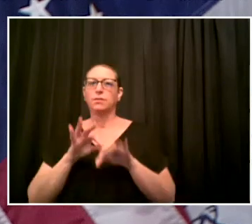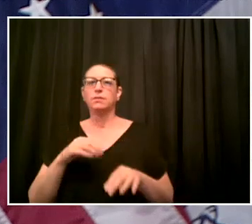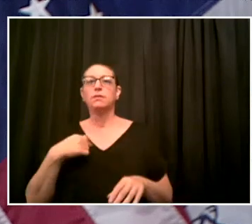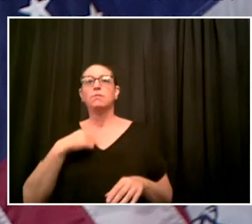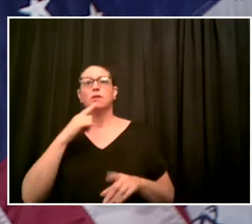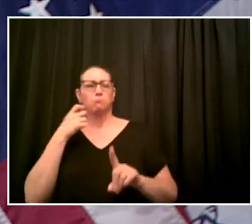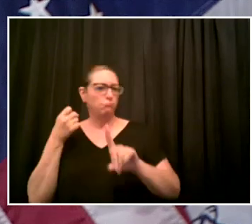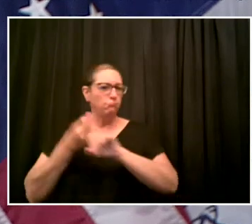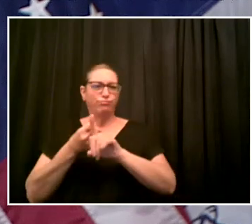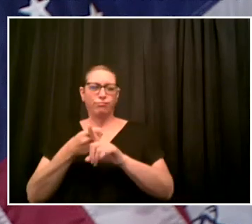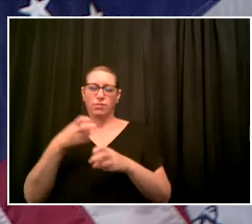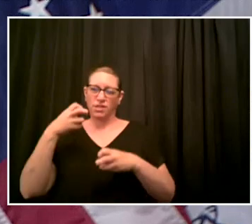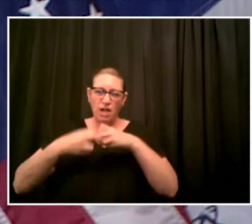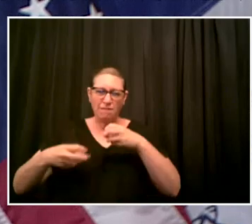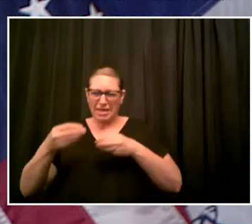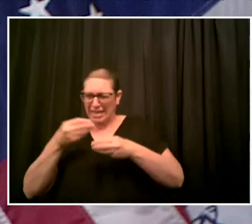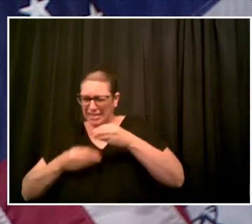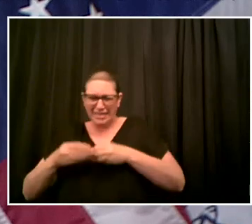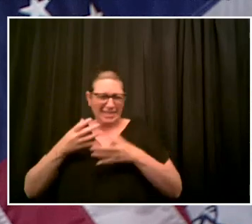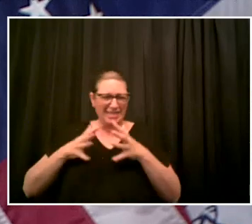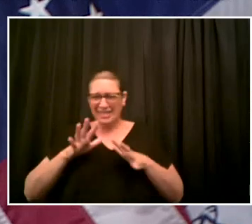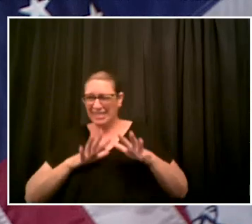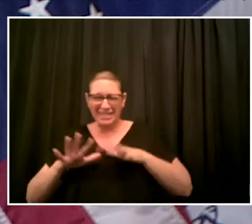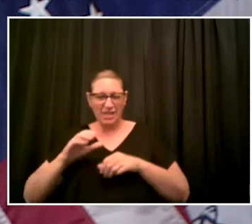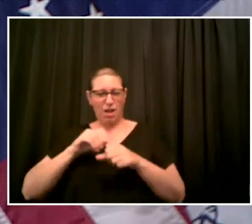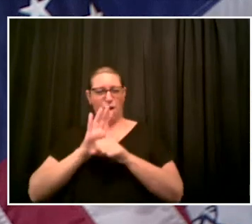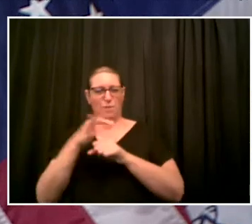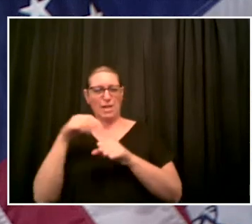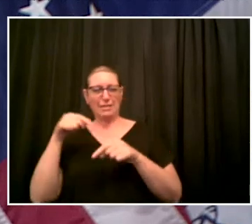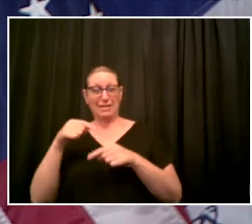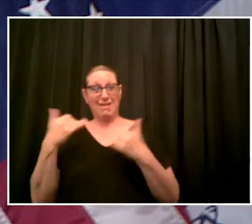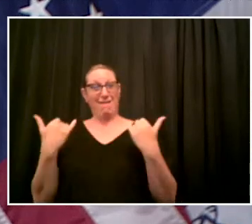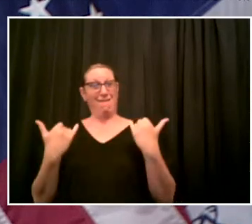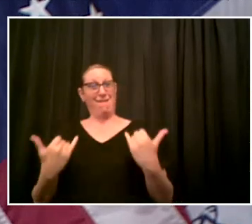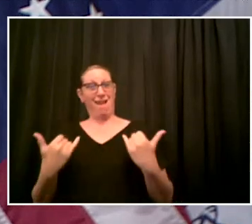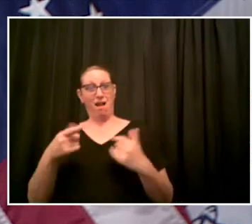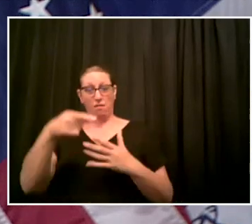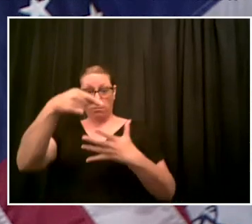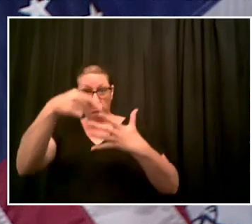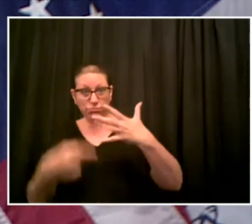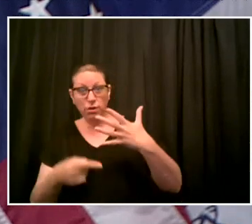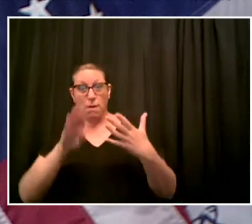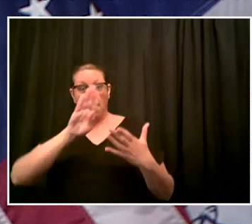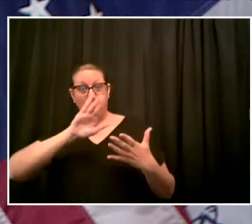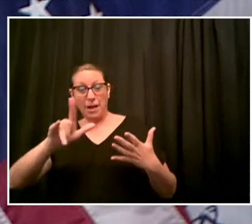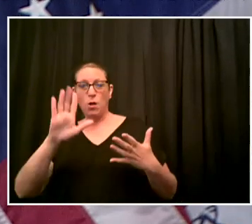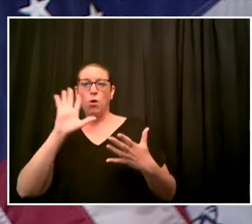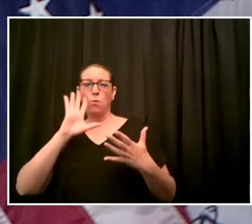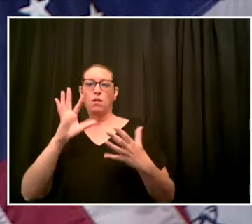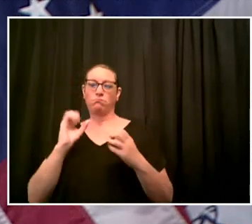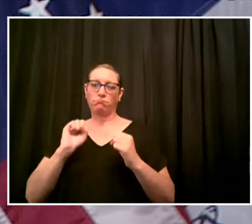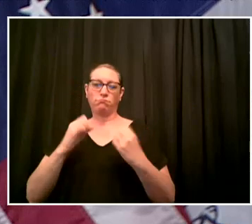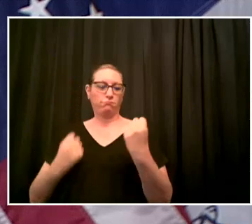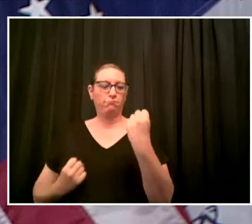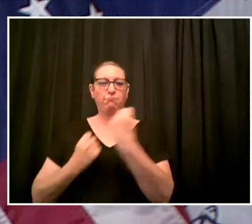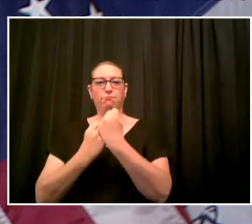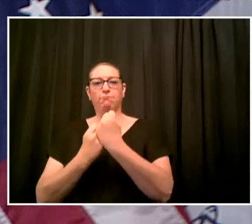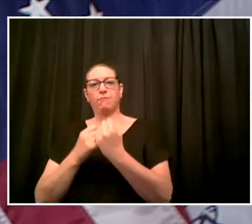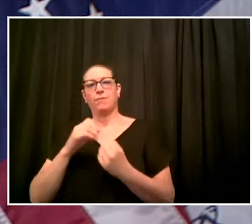THIS CRISIS, AND HET PASSAGE AND ENACTMENT OF THESE BILLS ARE GOING TO TAKE A HUGE STEP IN